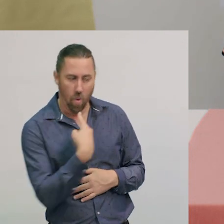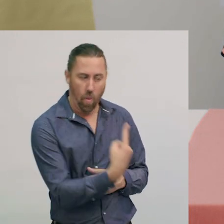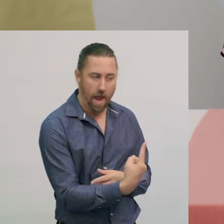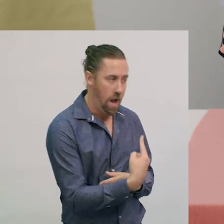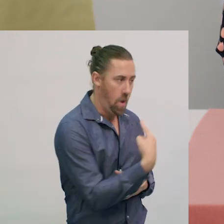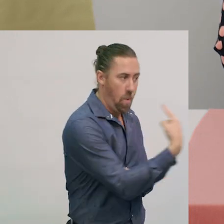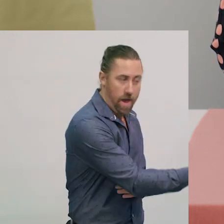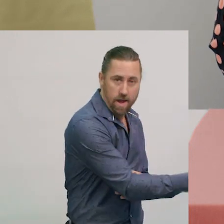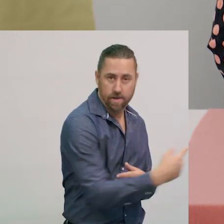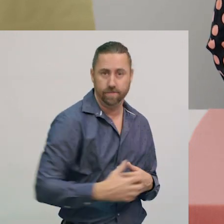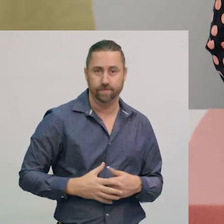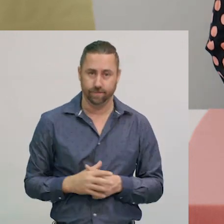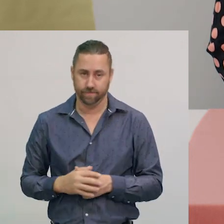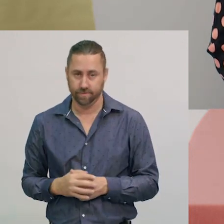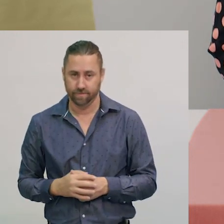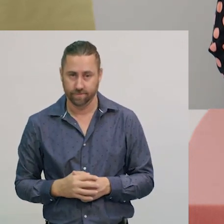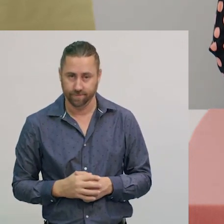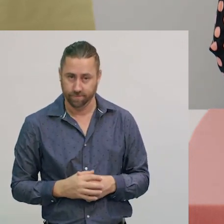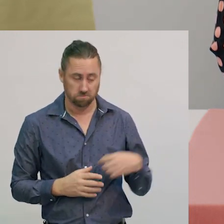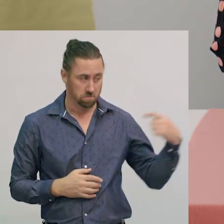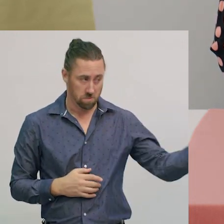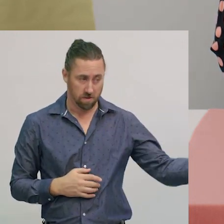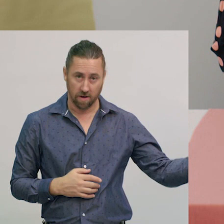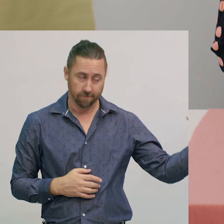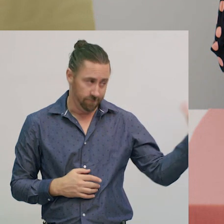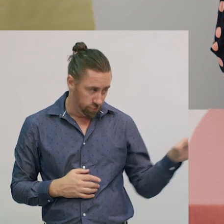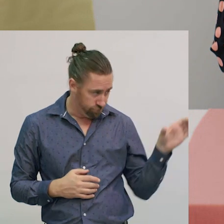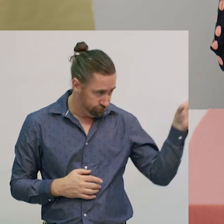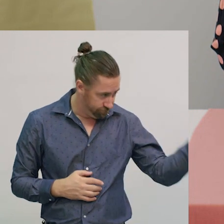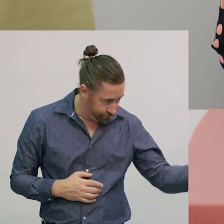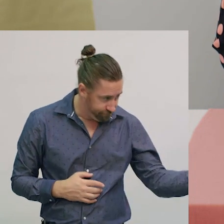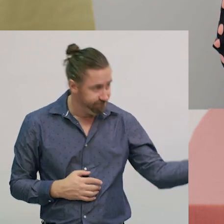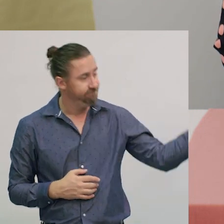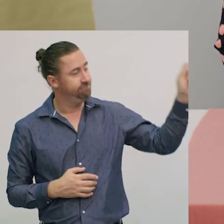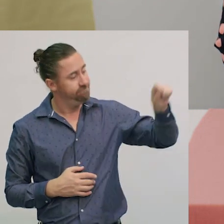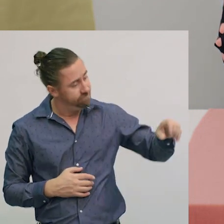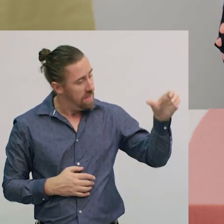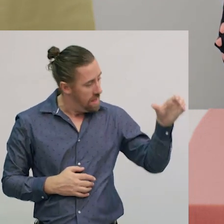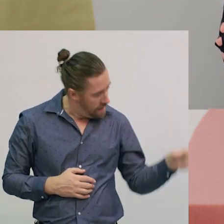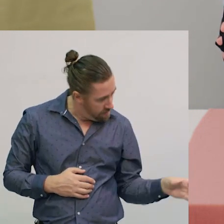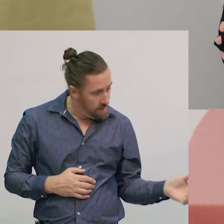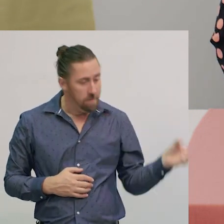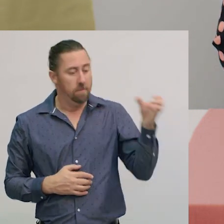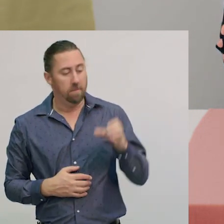A cup for Kristen, a cup for Bec, and a cup for me.